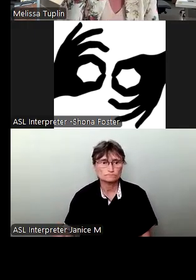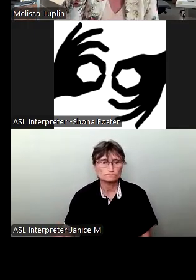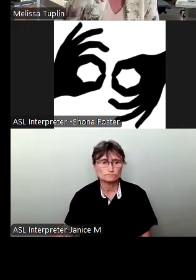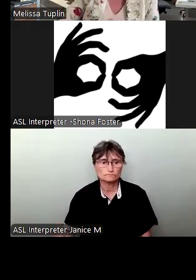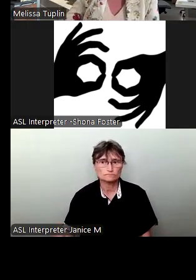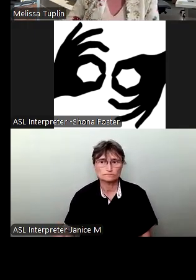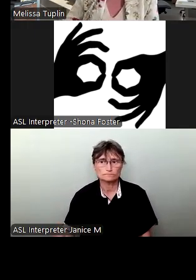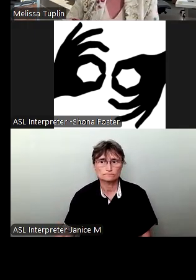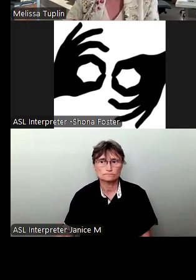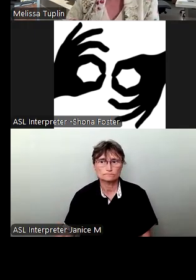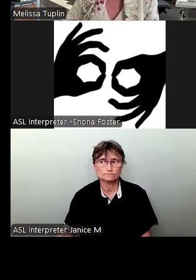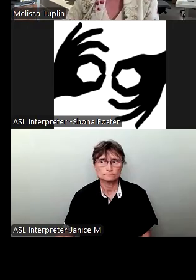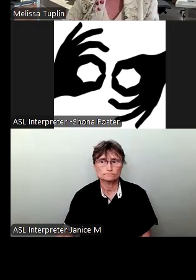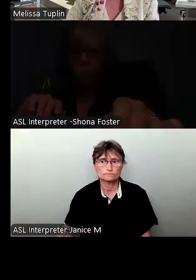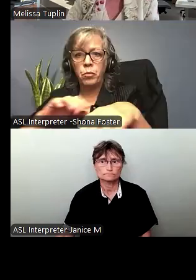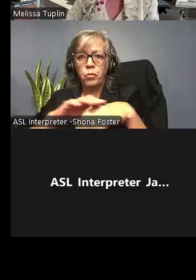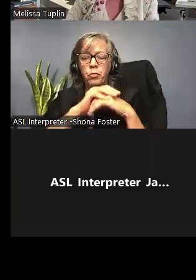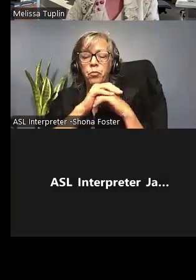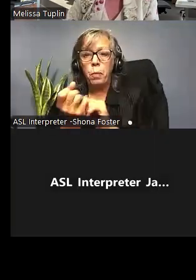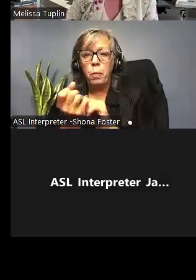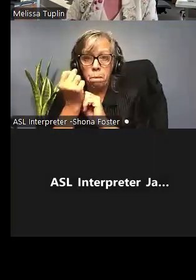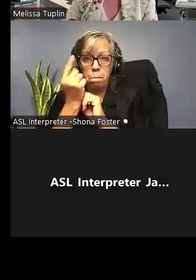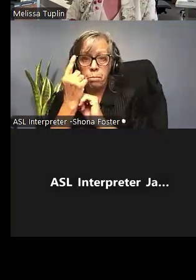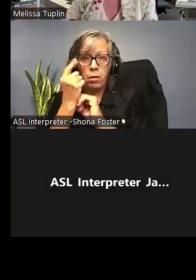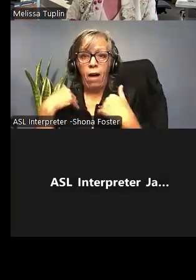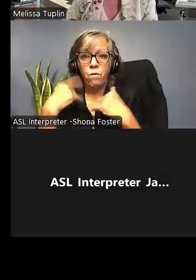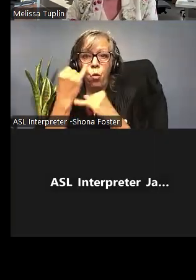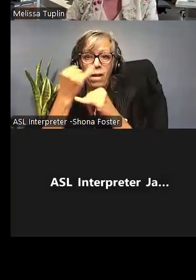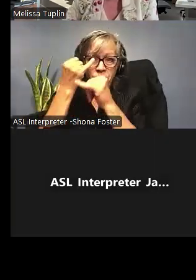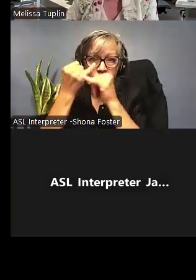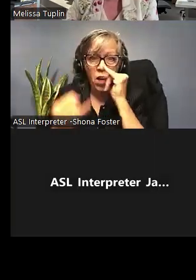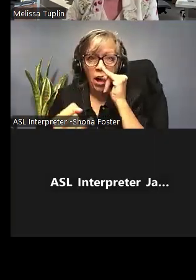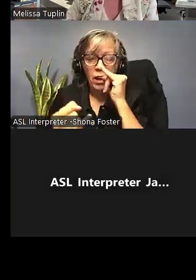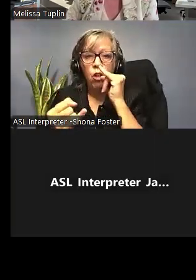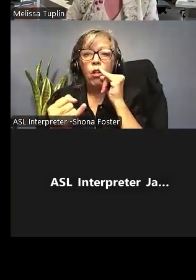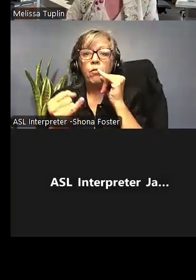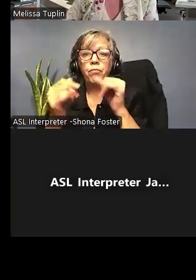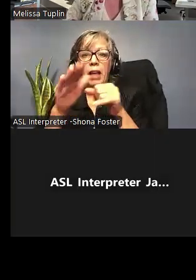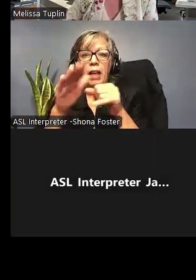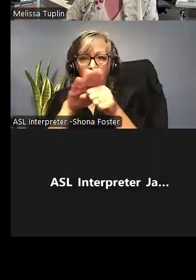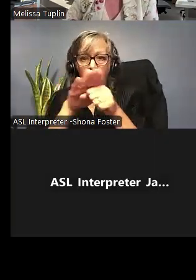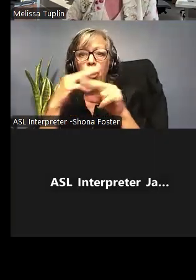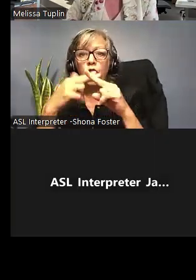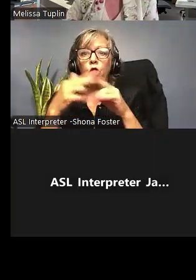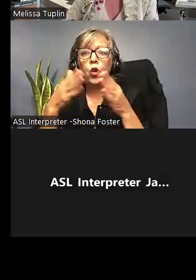there is one final optional field called Open Space, and so if there is anything